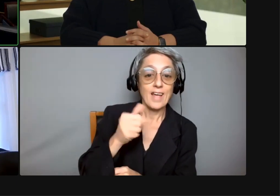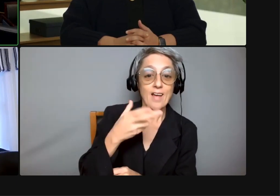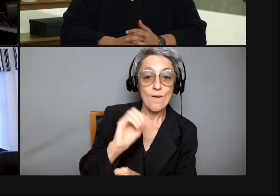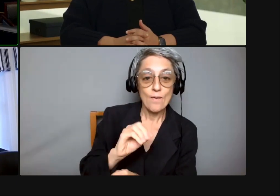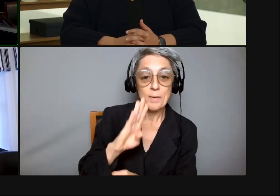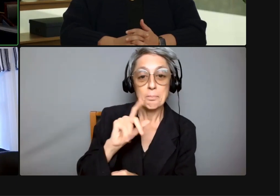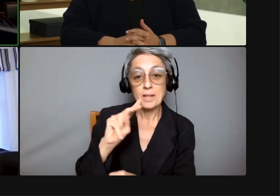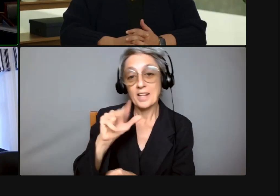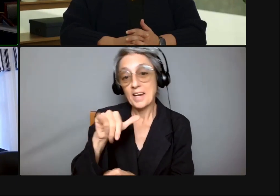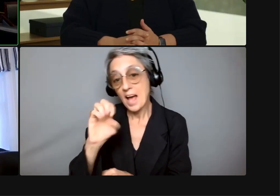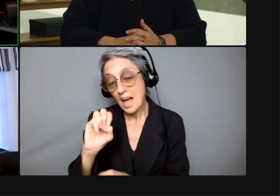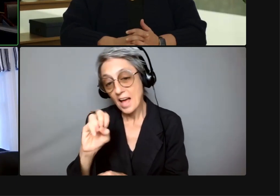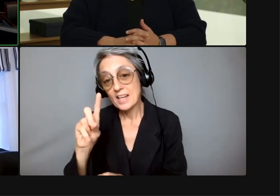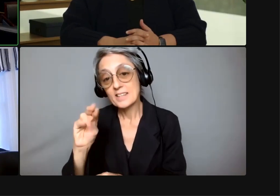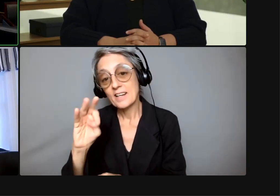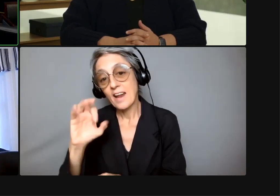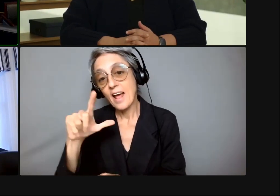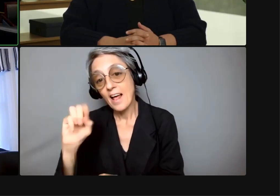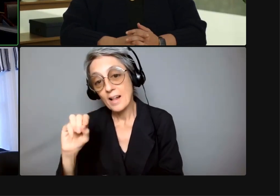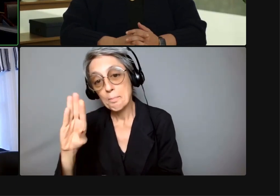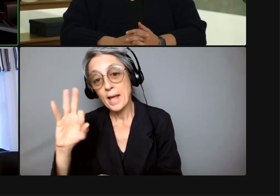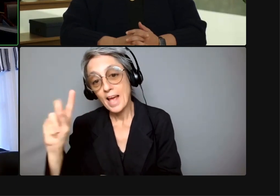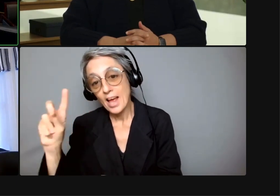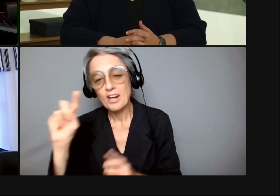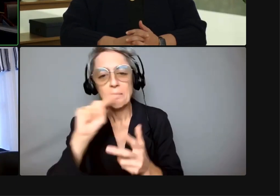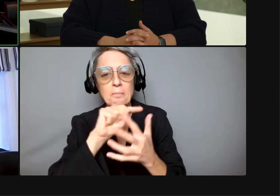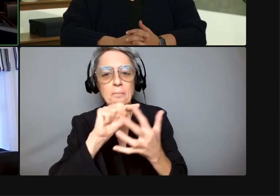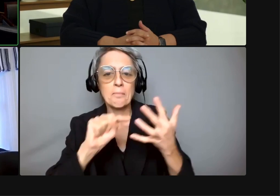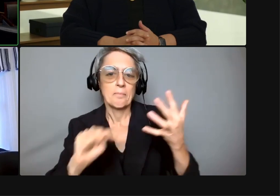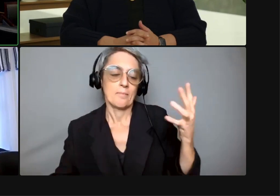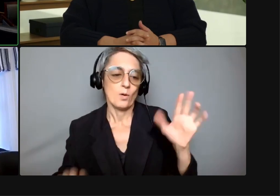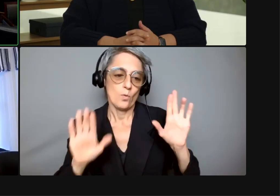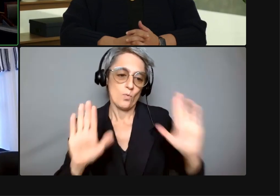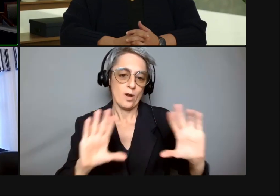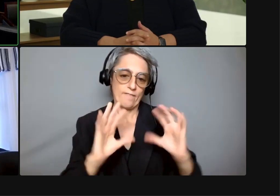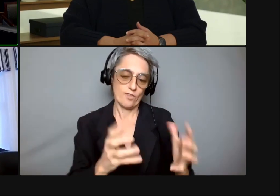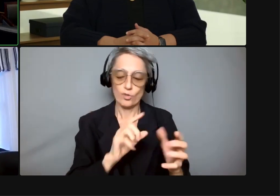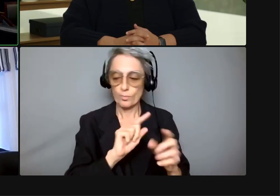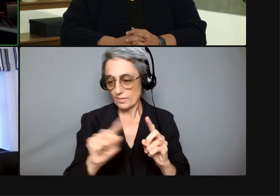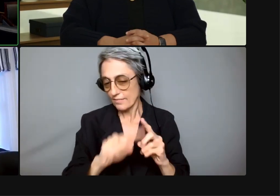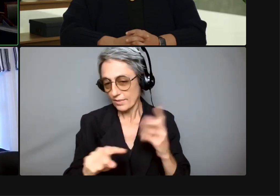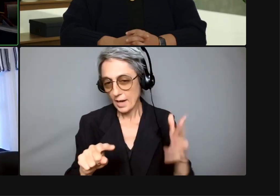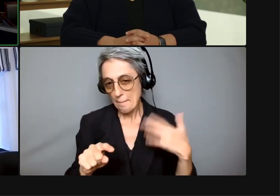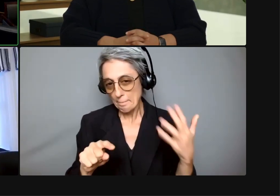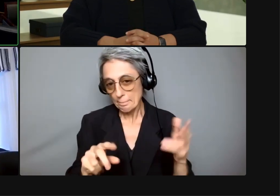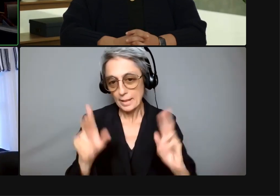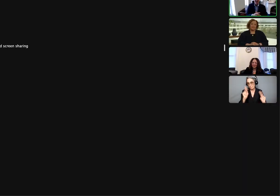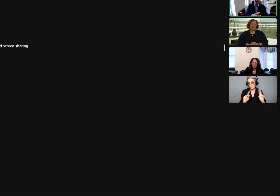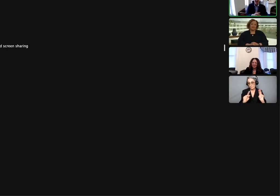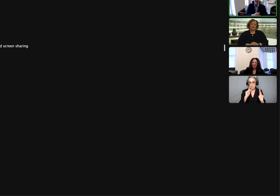We've just had a really extraordinary group of folks who have given us their time, as Lisa has today,